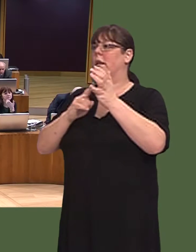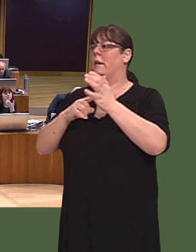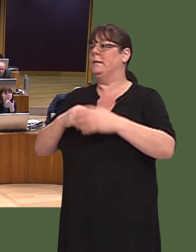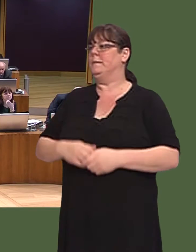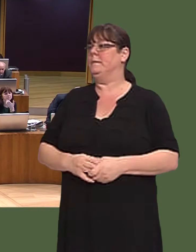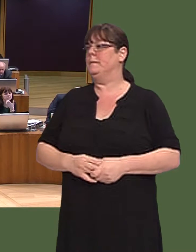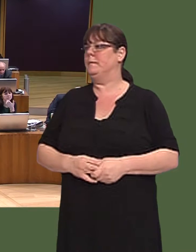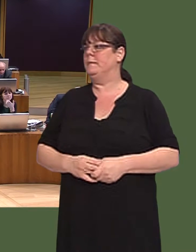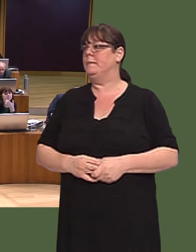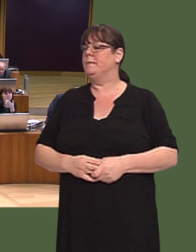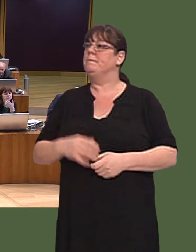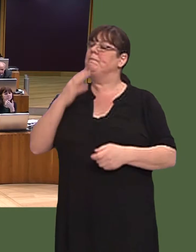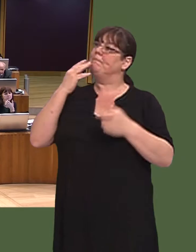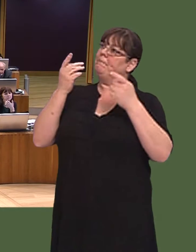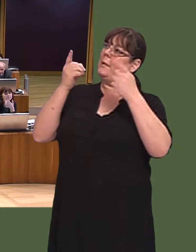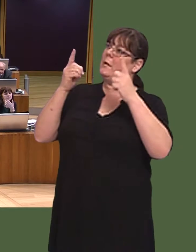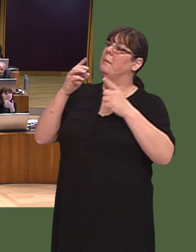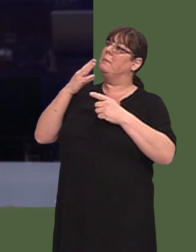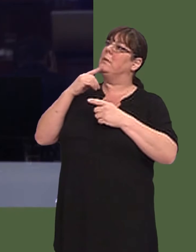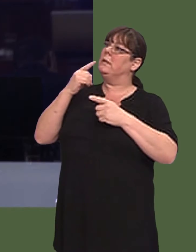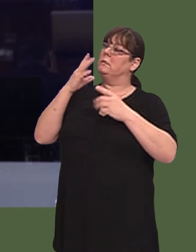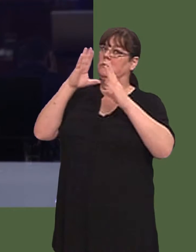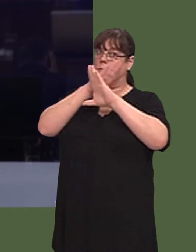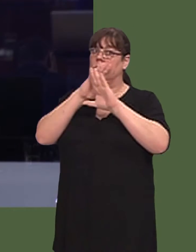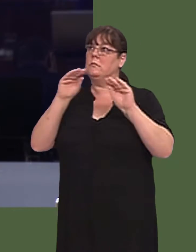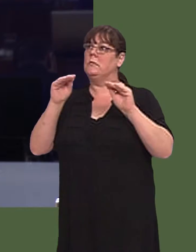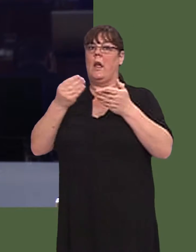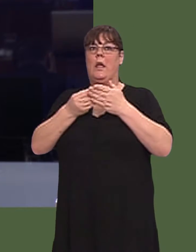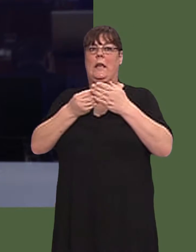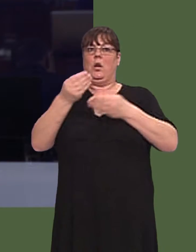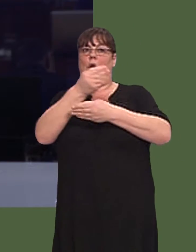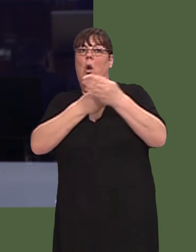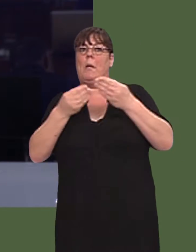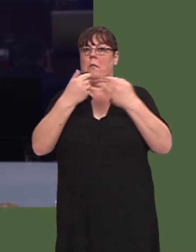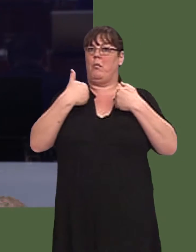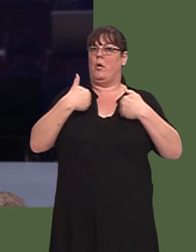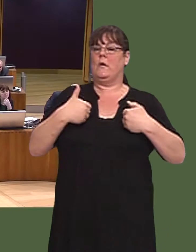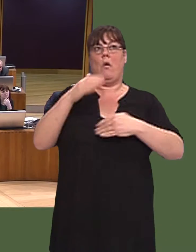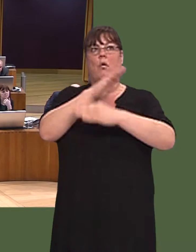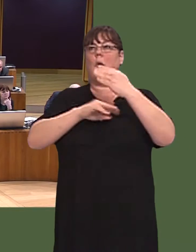Will the First Minister make a statement on how the Welsh Government intends to distribute economic prosperity across Wales?